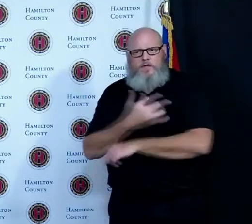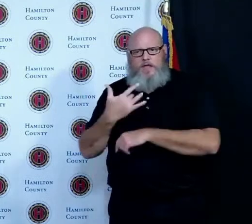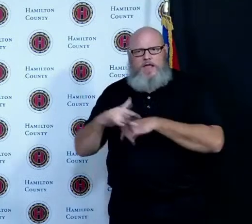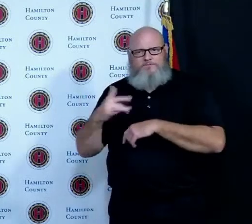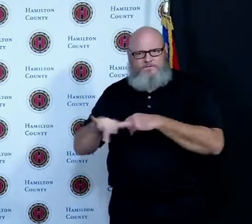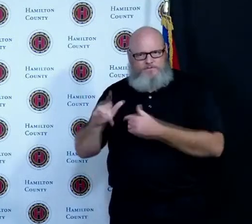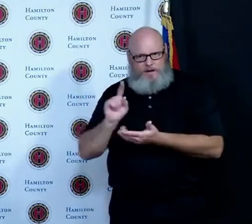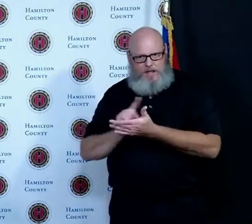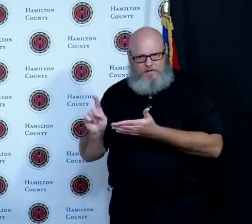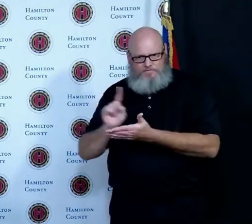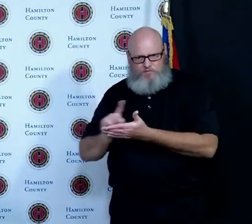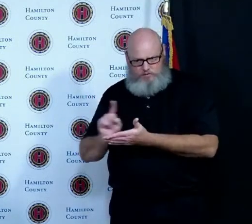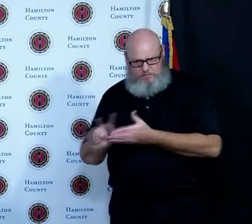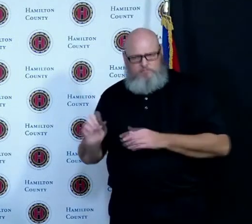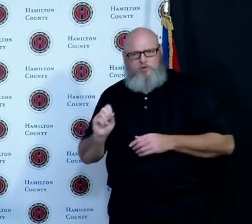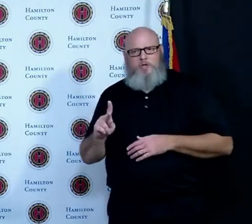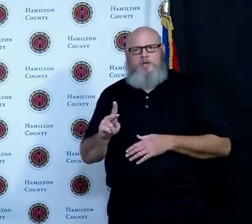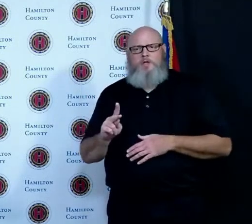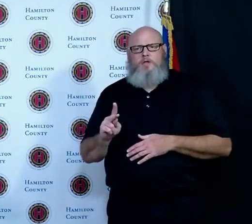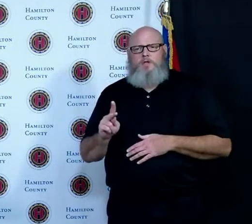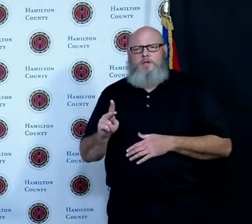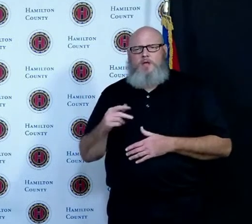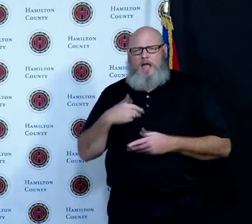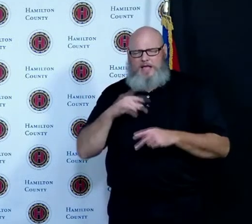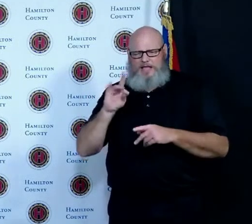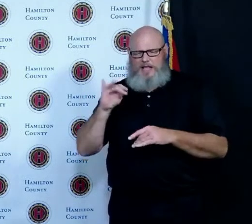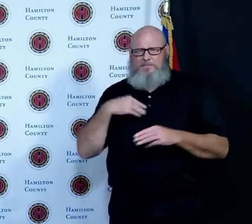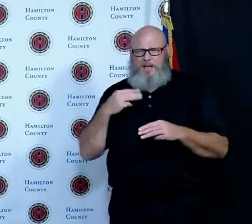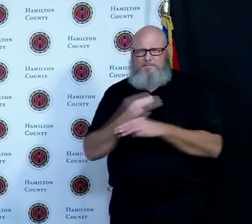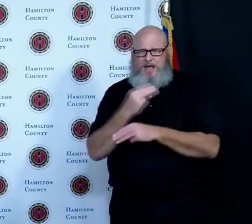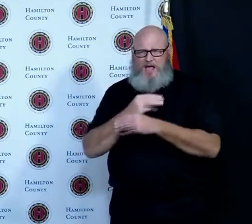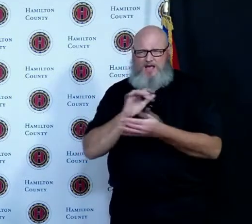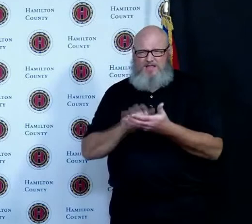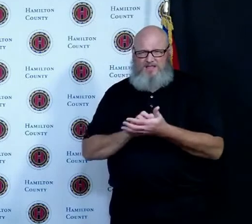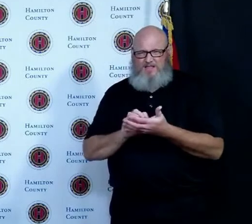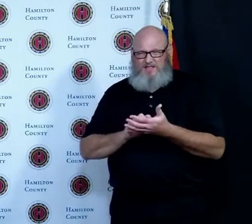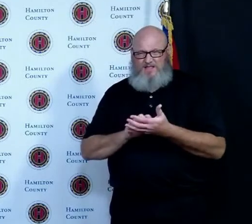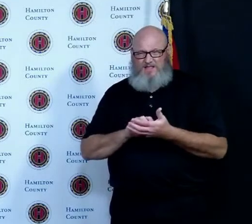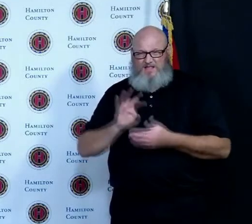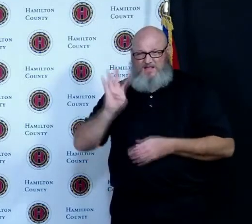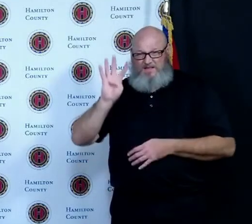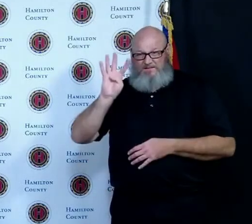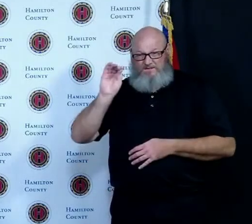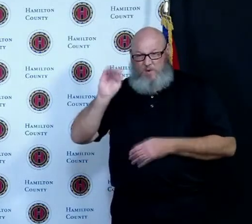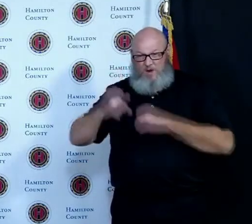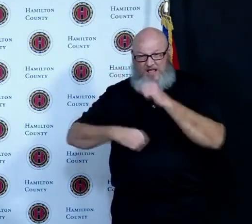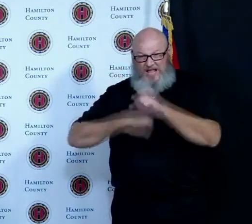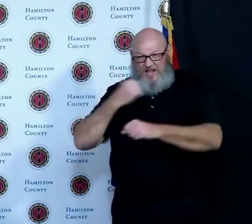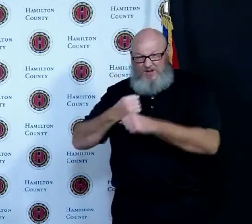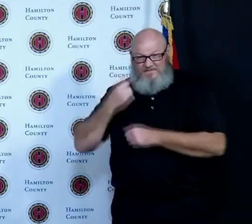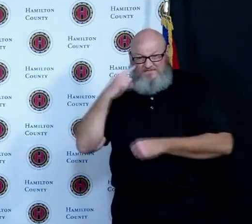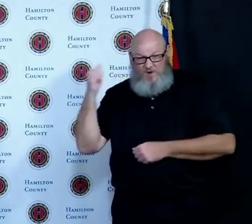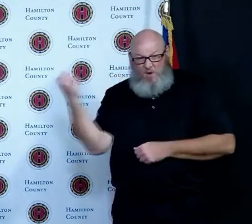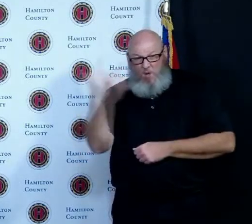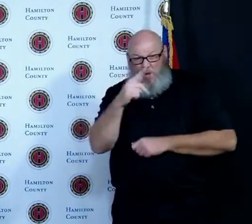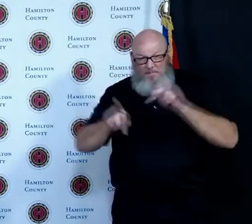doing a quick math that would take about 40 years to get everyone at that rate in the county